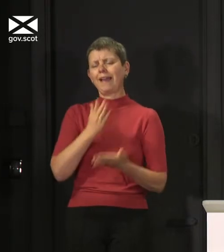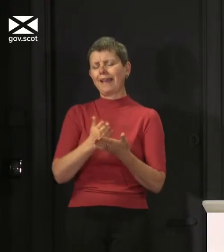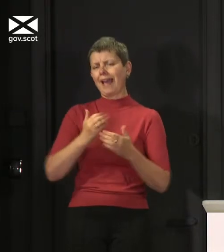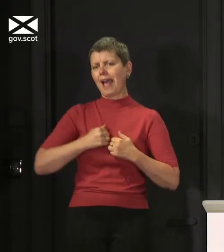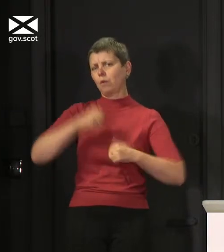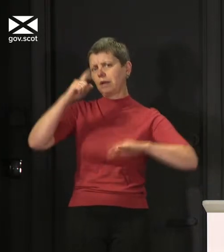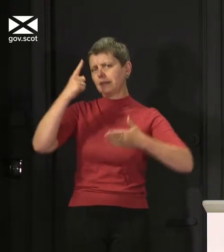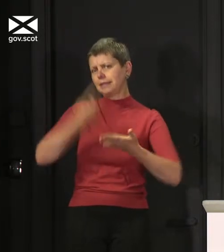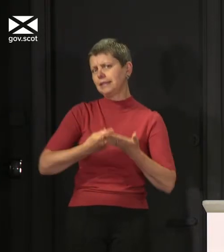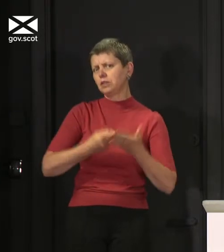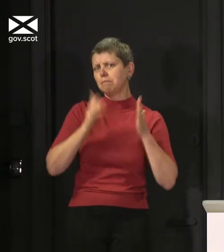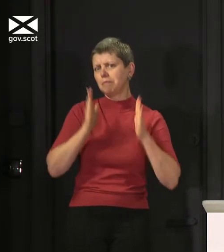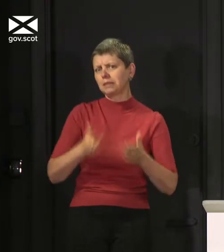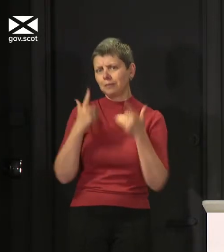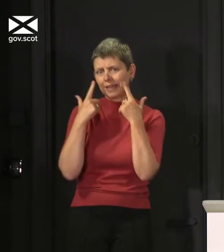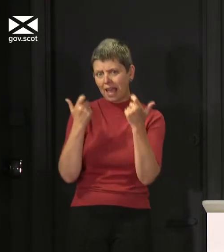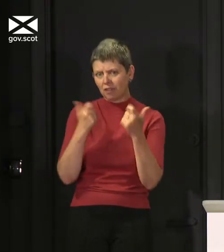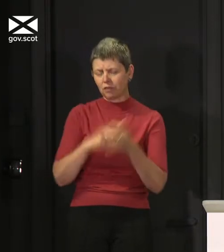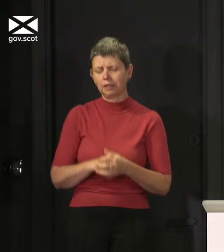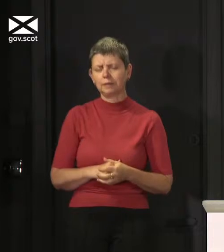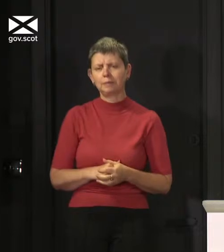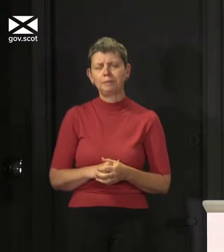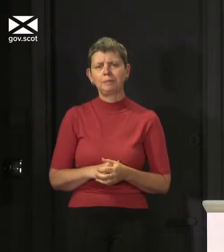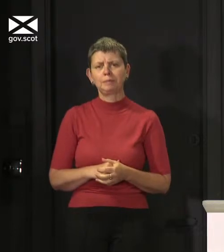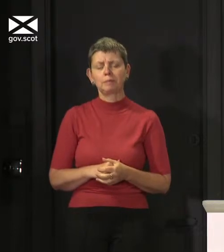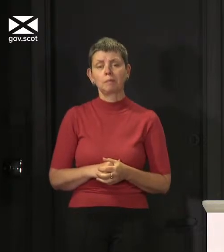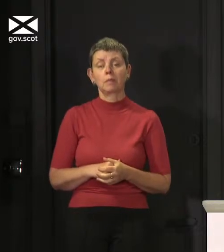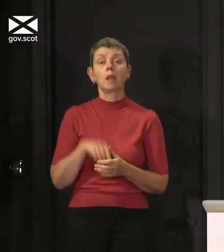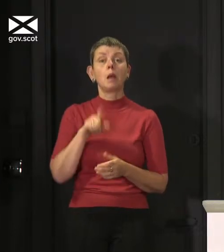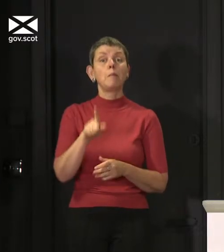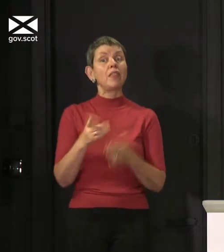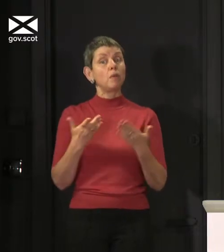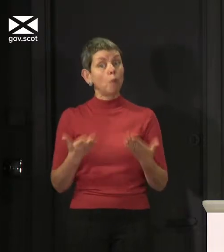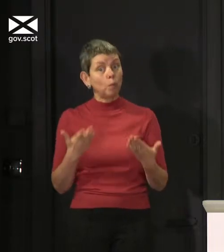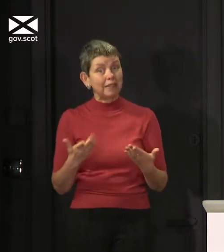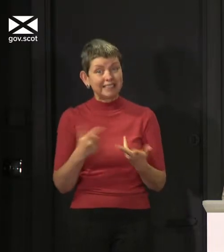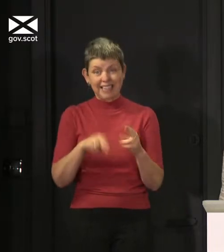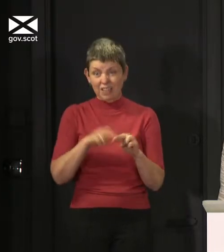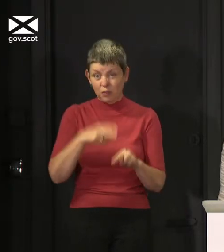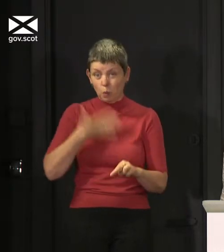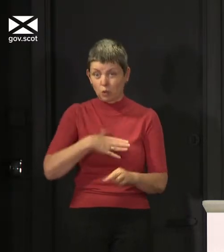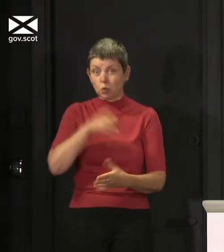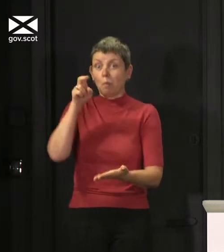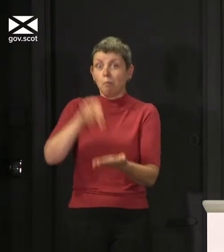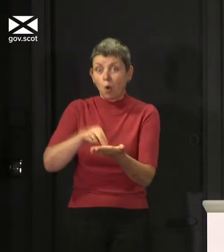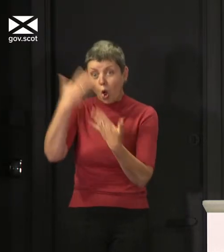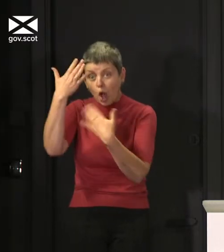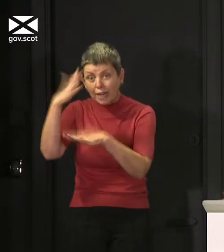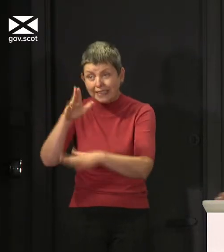And in the meantime, if you're desperate to book a summer holiday, and if you are, that